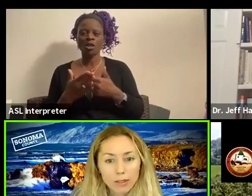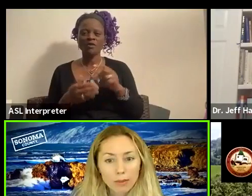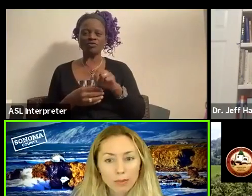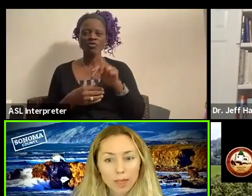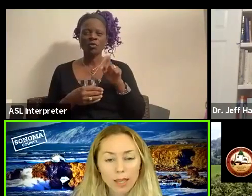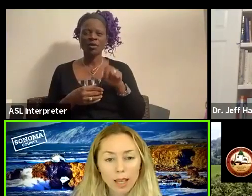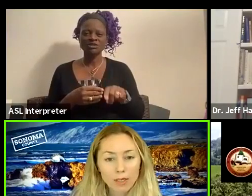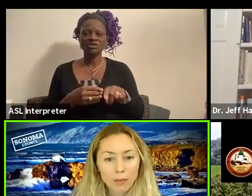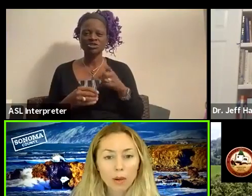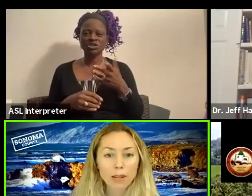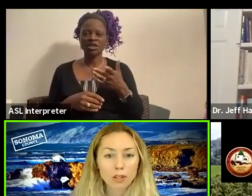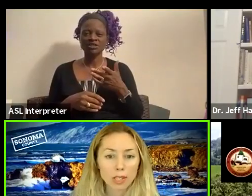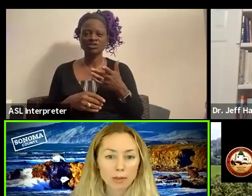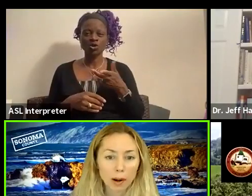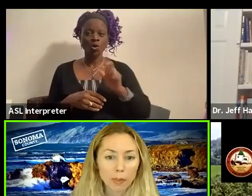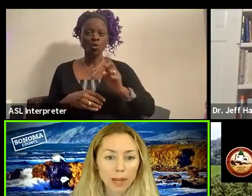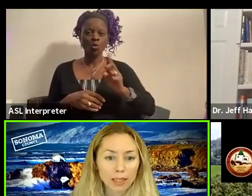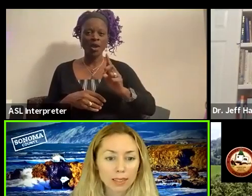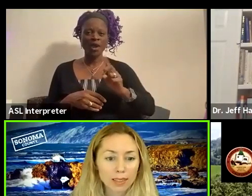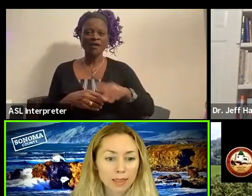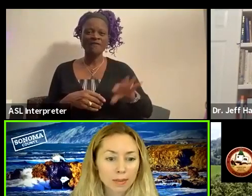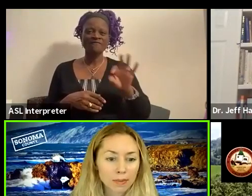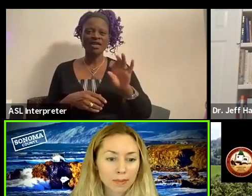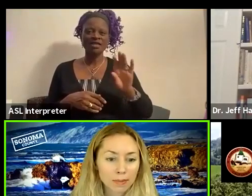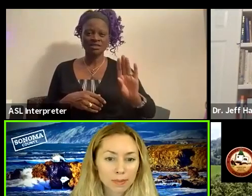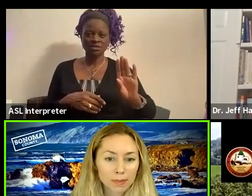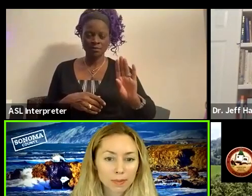And so he'll have some more questions for our panelists.